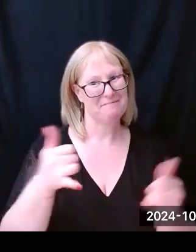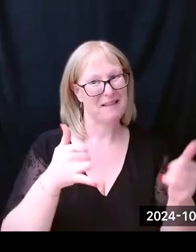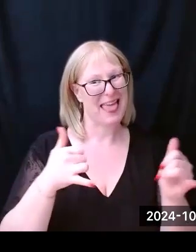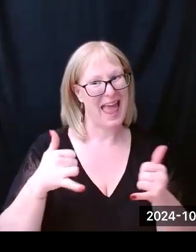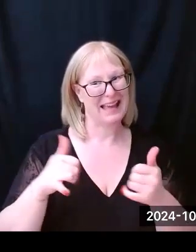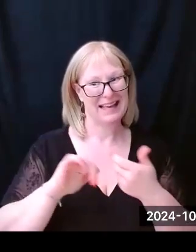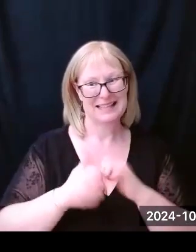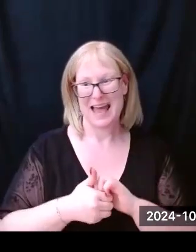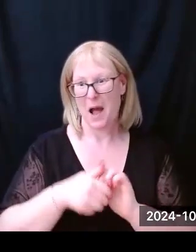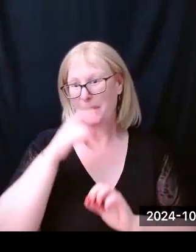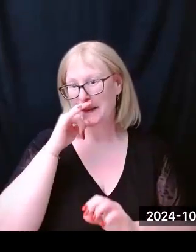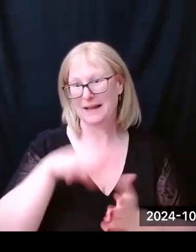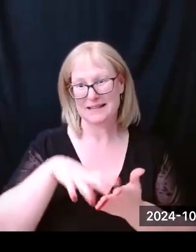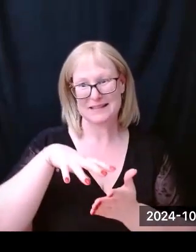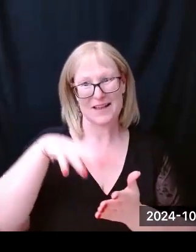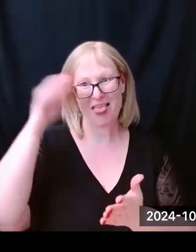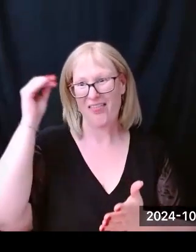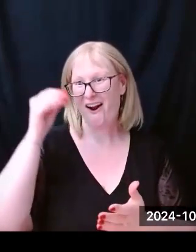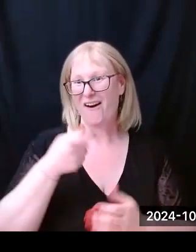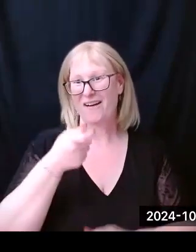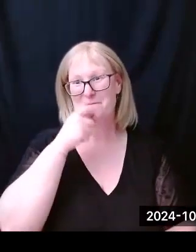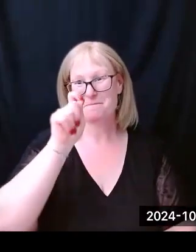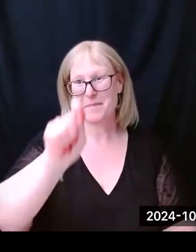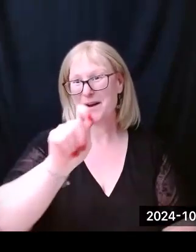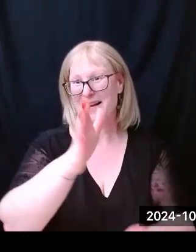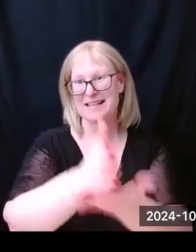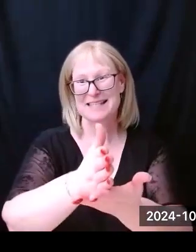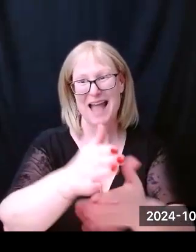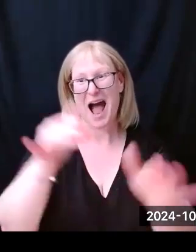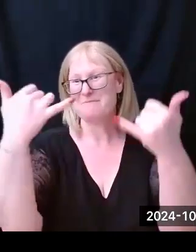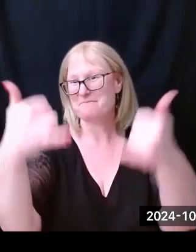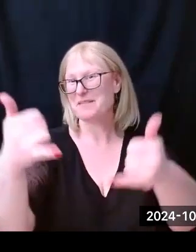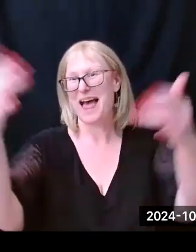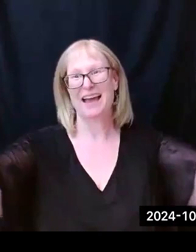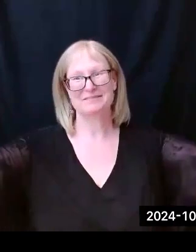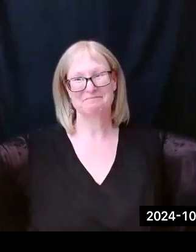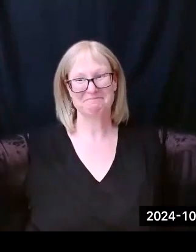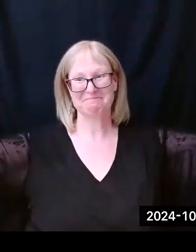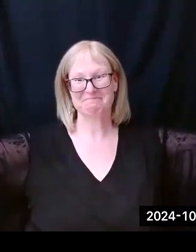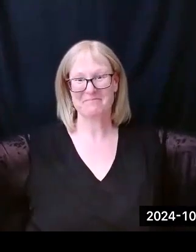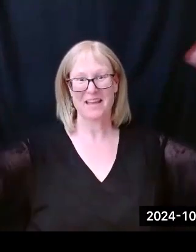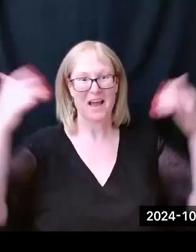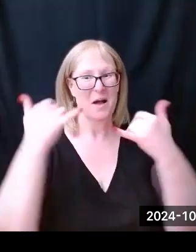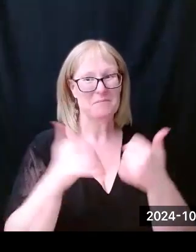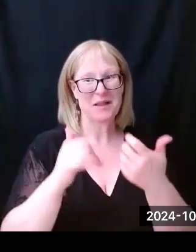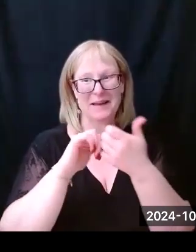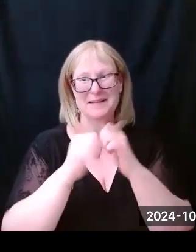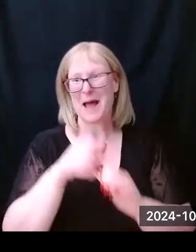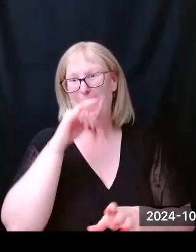is critical. Play is fundamental to how all children learn, especially young children.